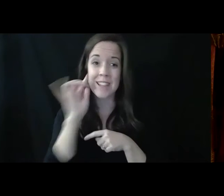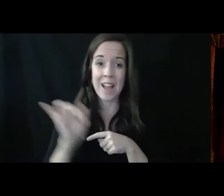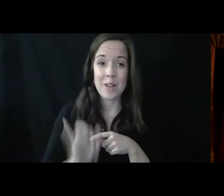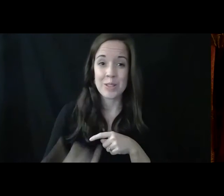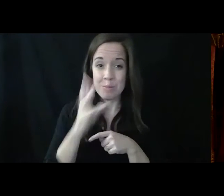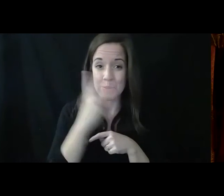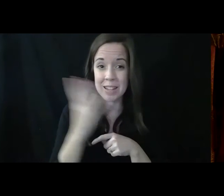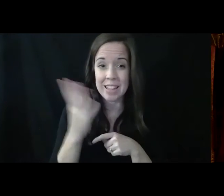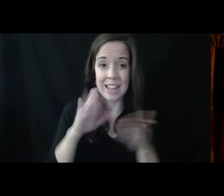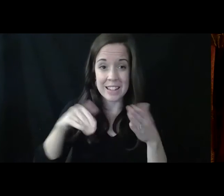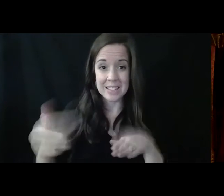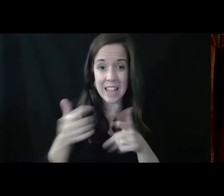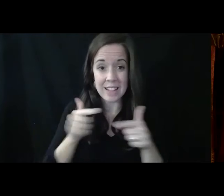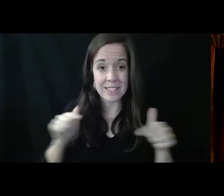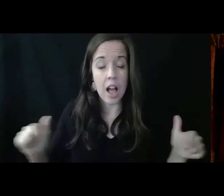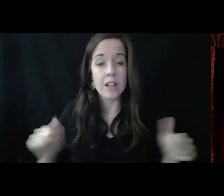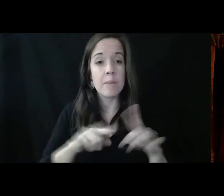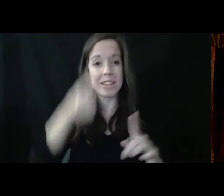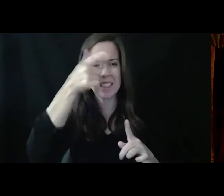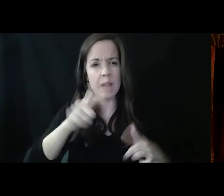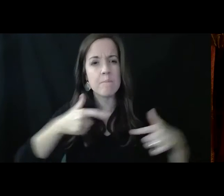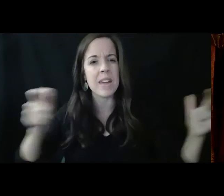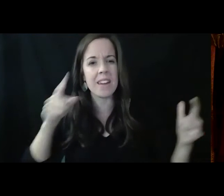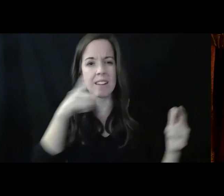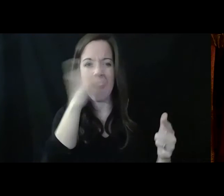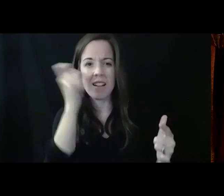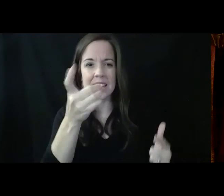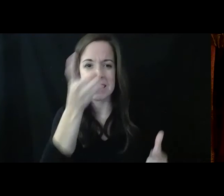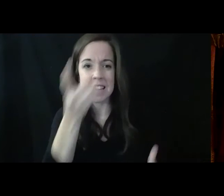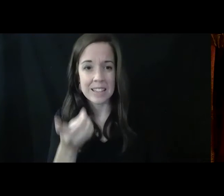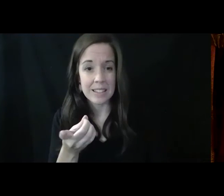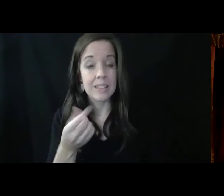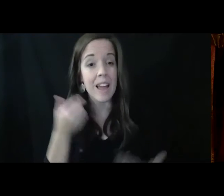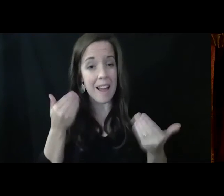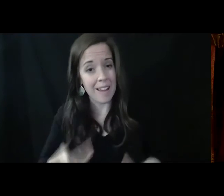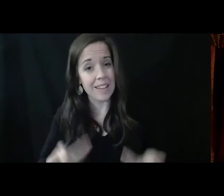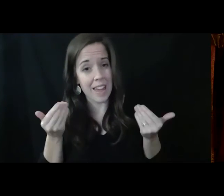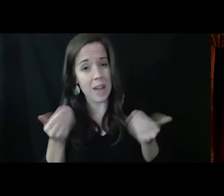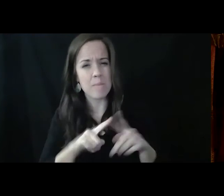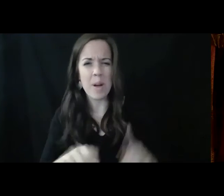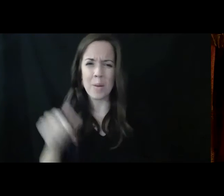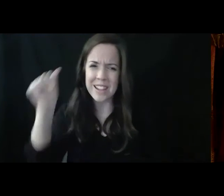except it’s Latin for big ugly dick // I mean I am // but what an asshole scientist